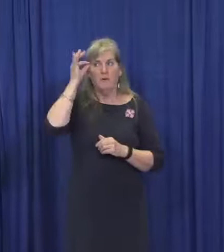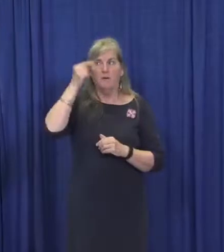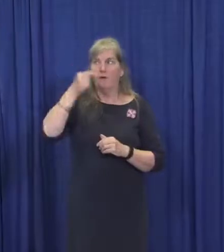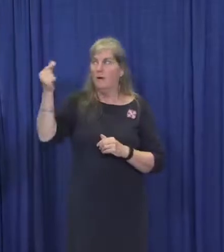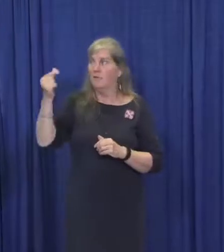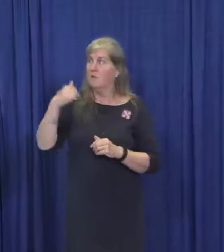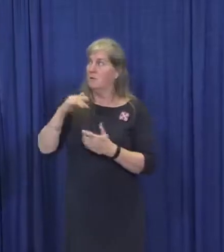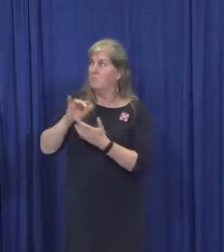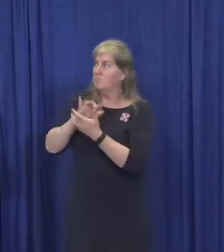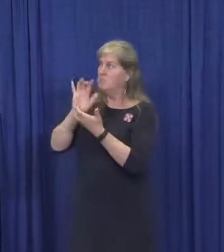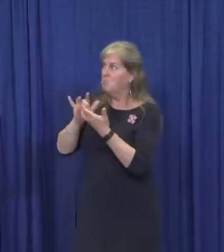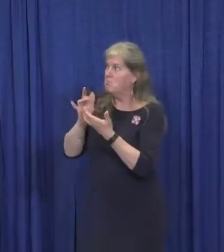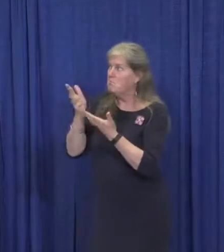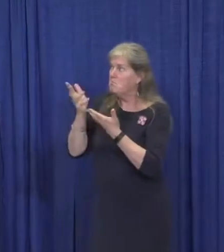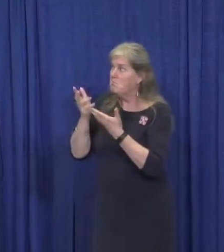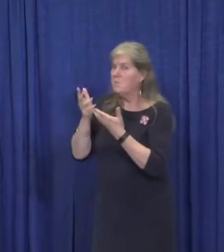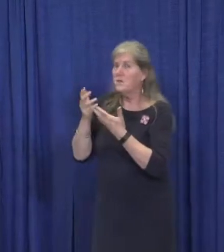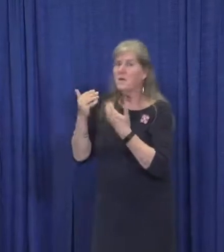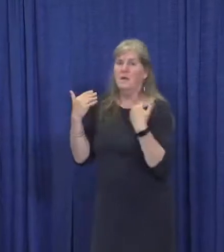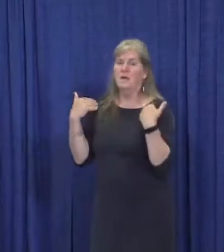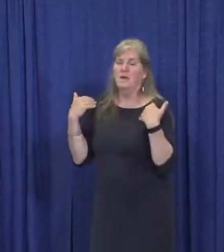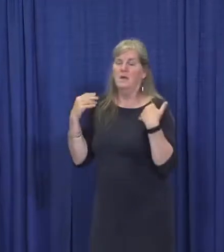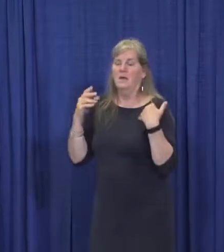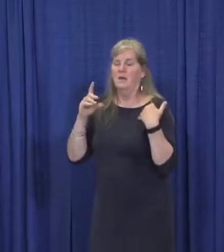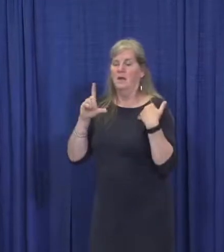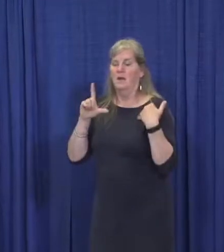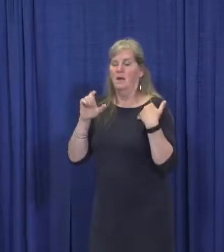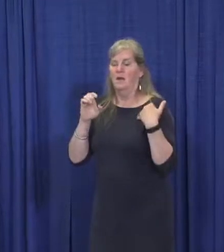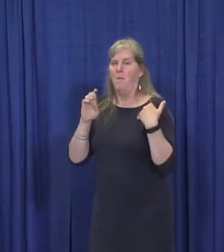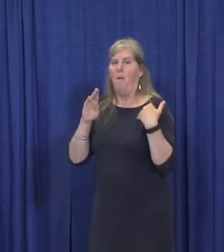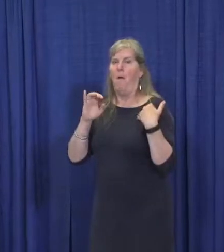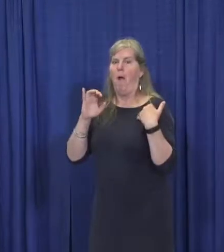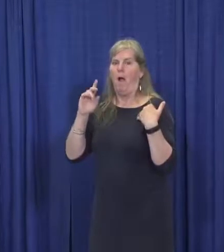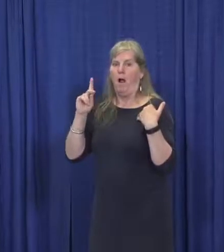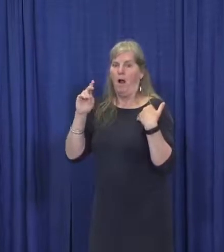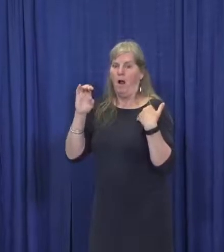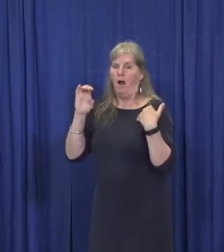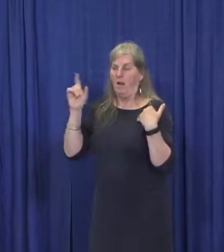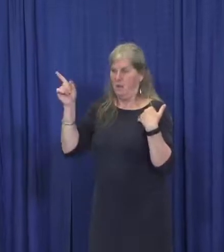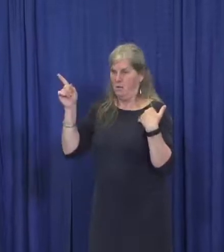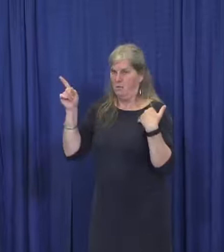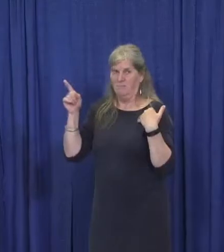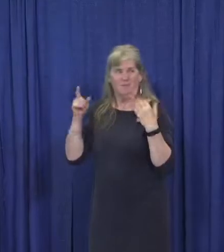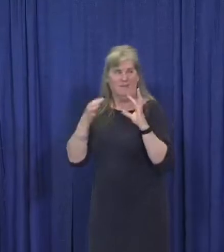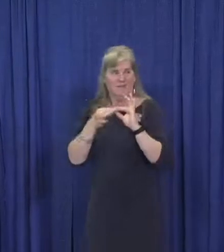bases and we did say exactly